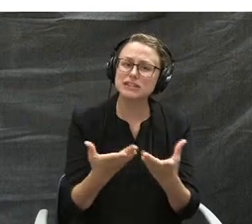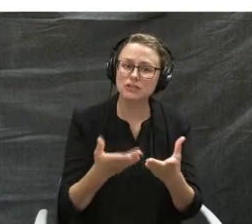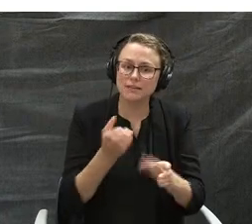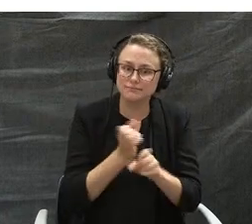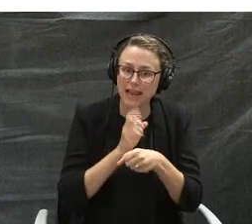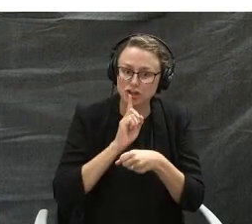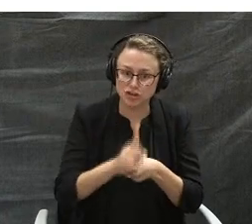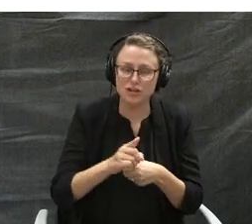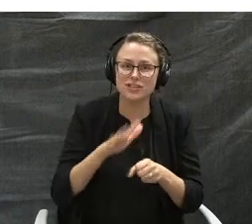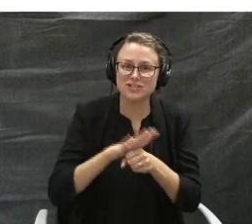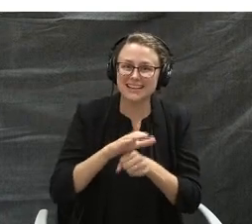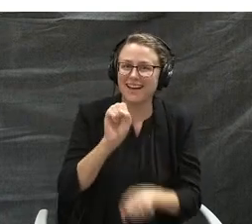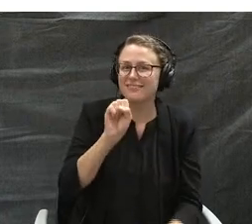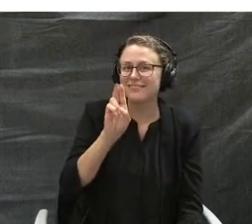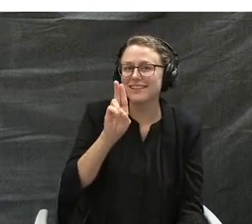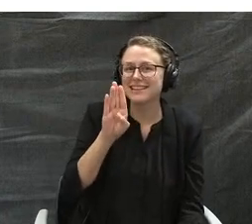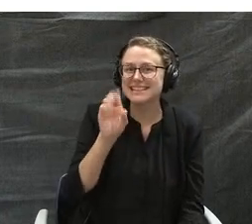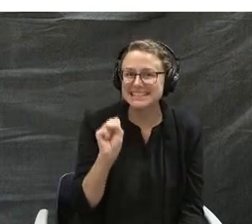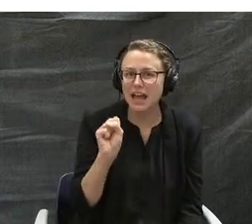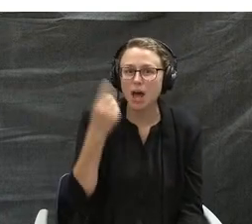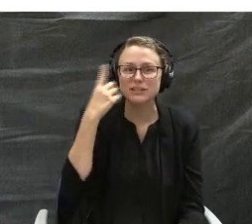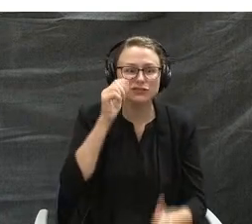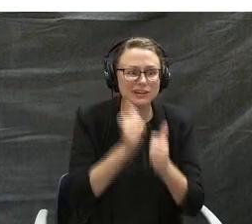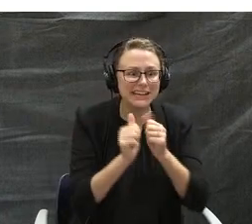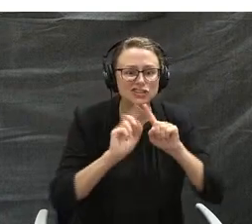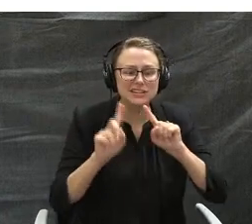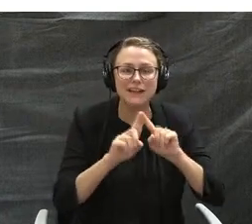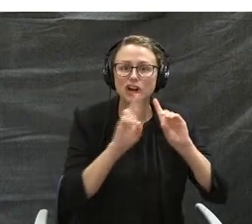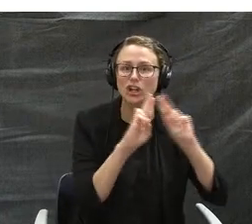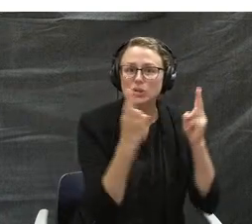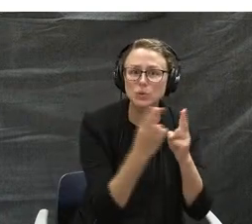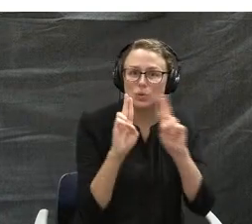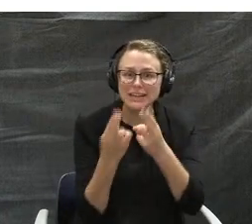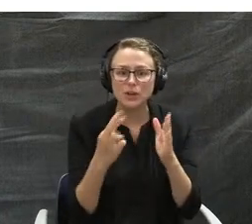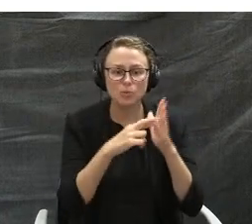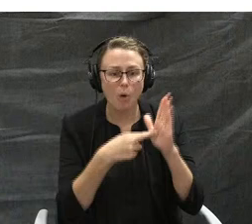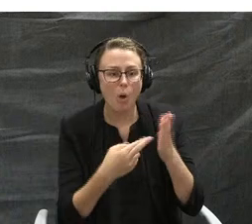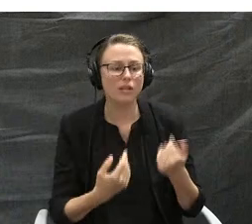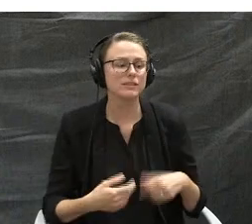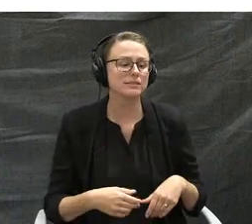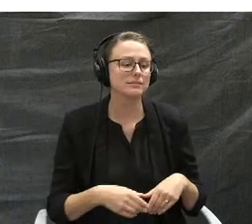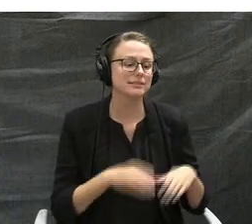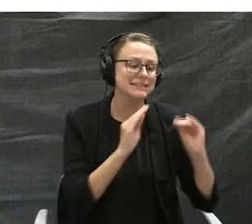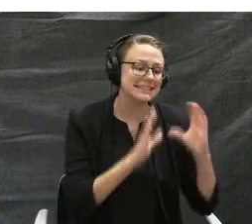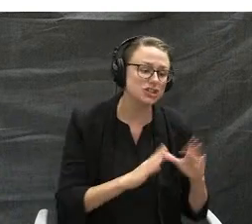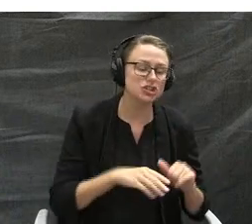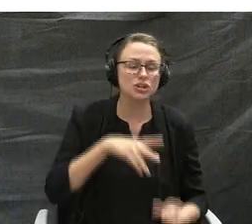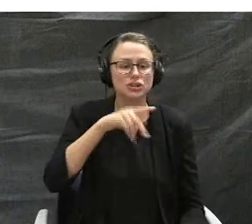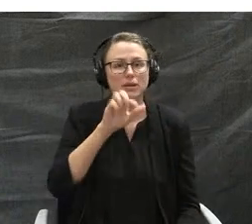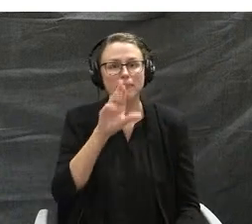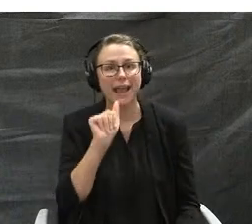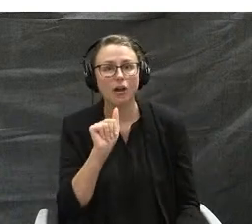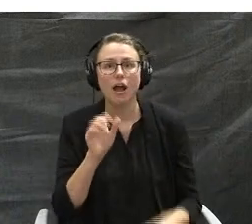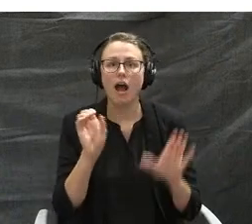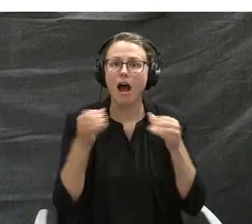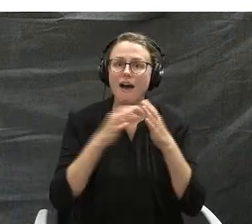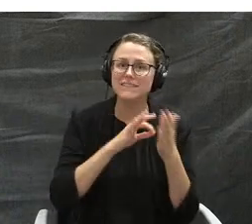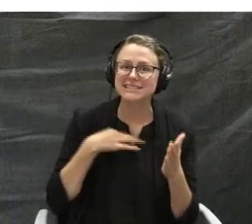substitutes for each of the different unions and roles such as teachers, pera's, office staff, nurses, nutritional